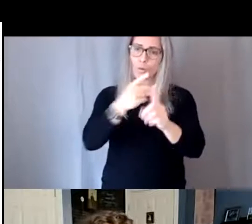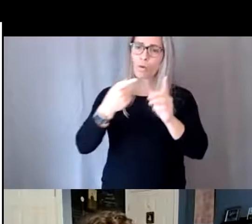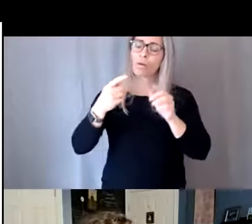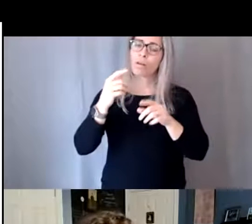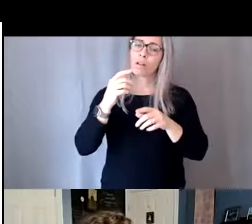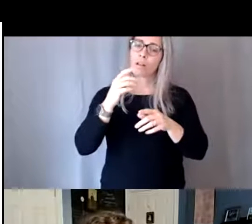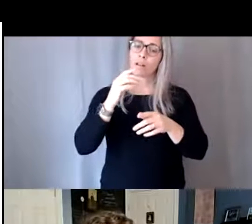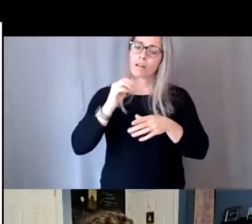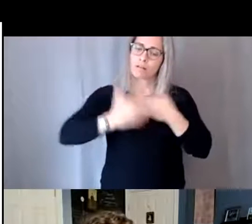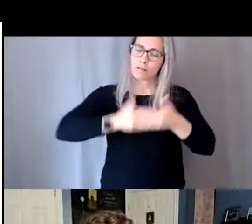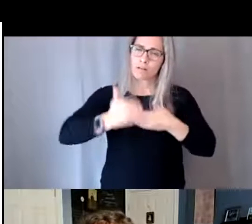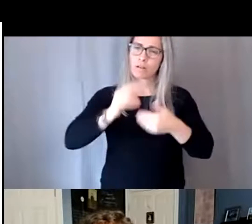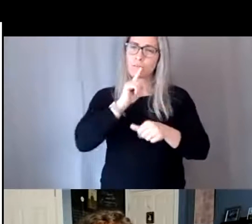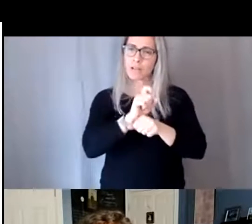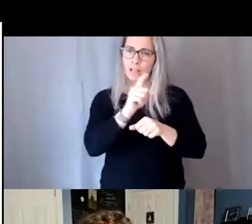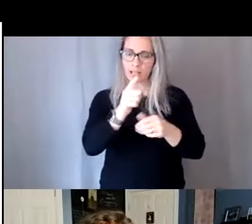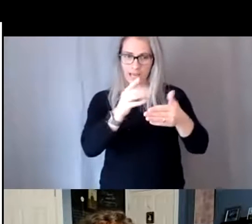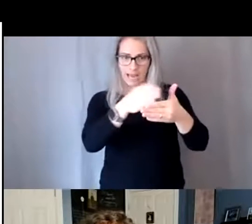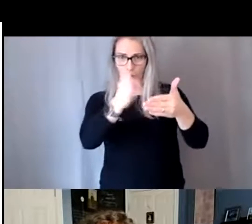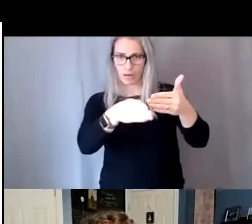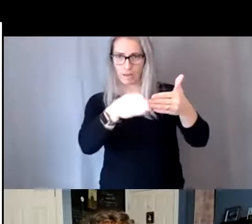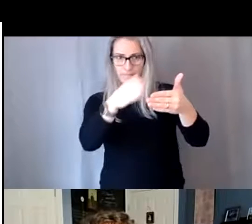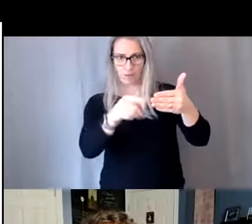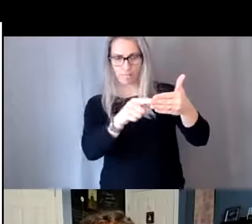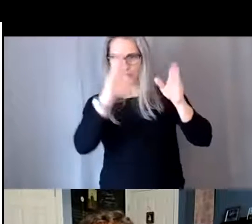interventions that we think about and also that we sort of become this